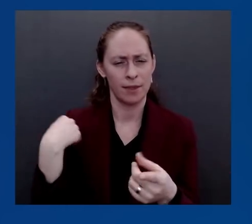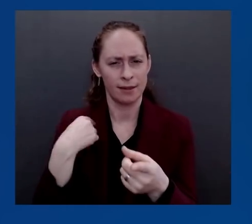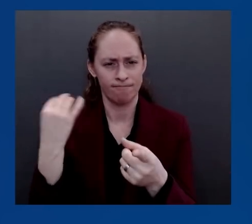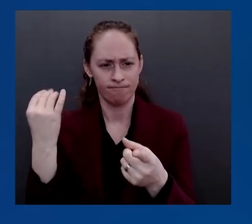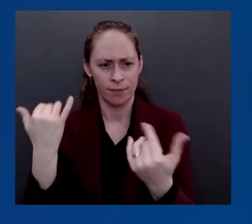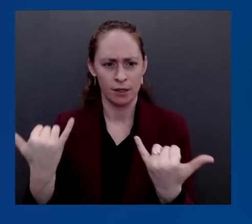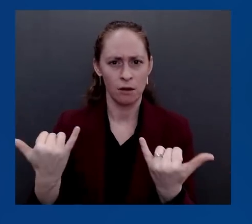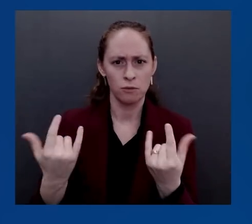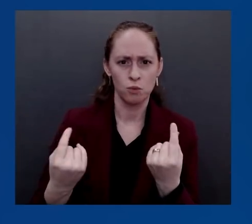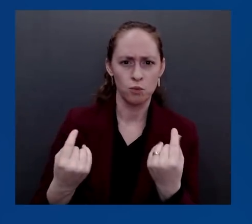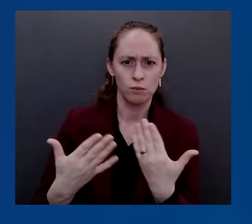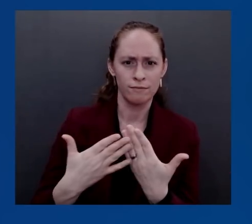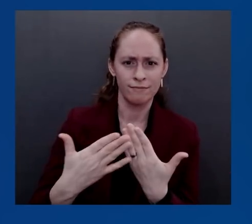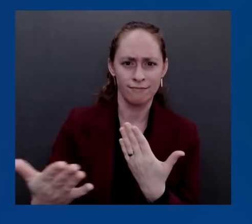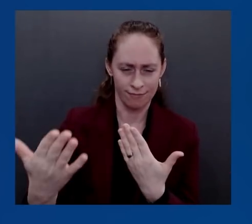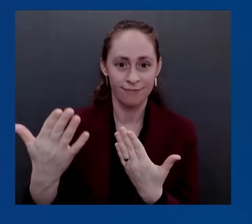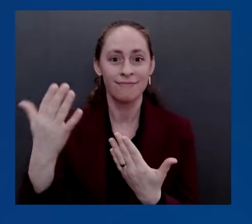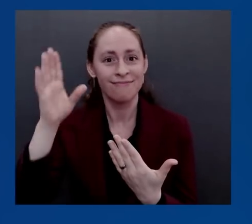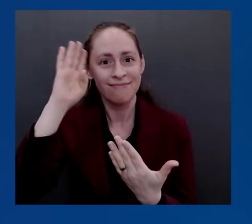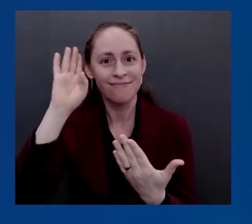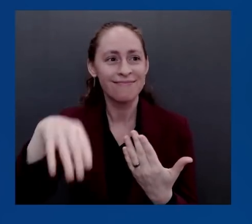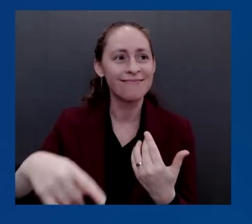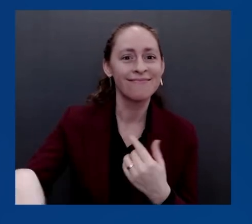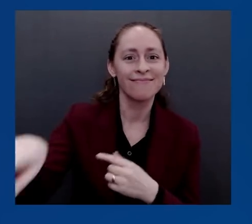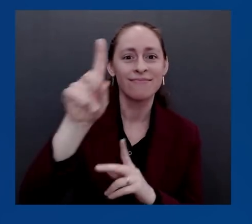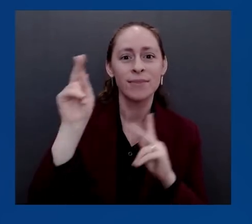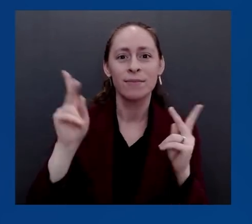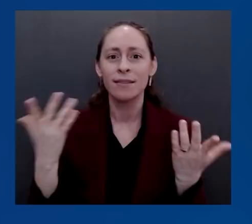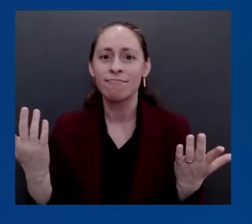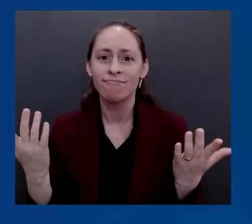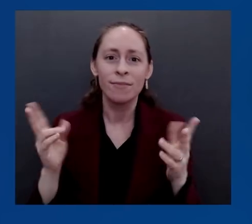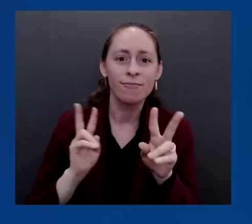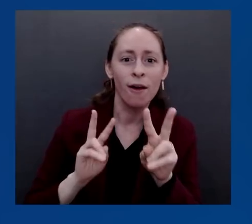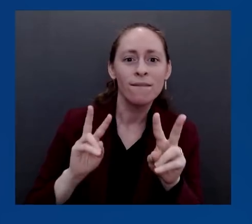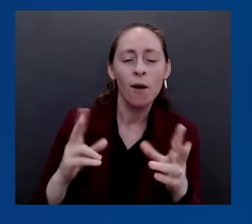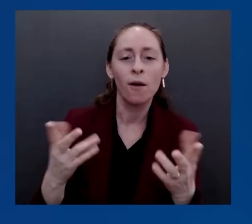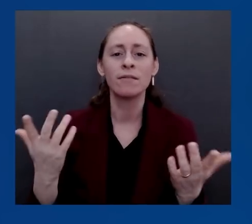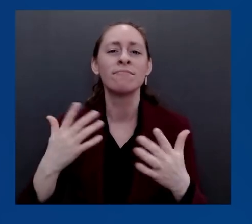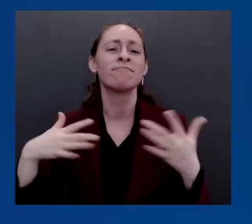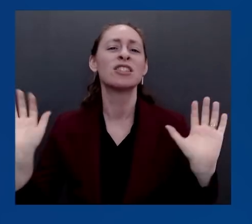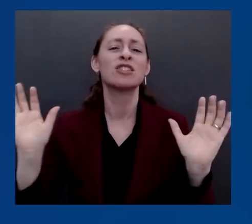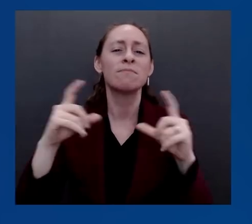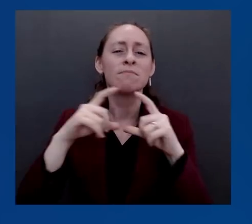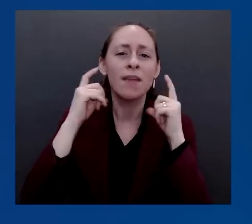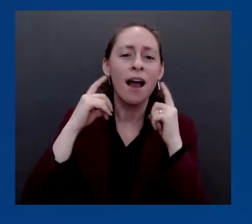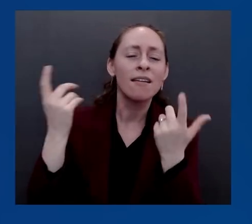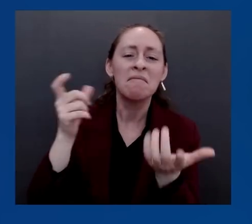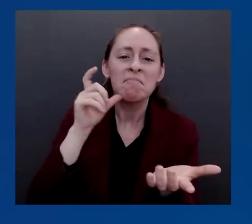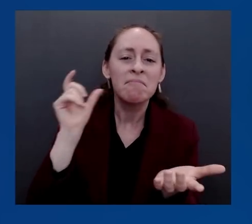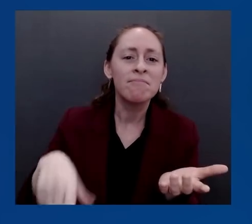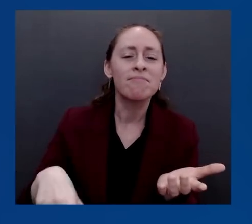At CDC, we provide public health guidance to help communities make decisions based on the risk at the local level --